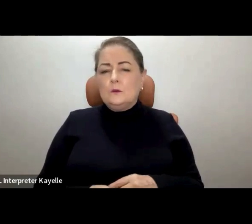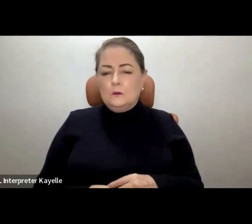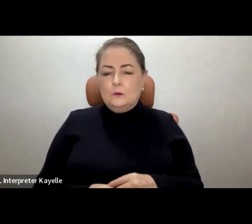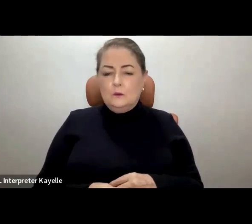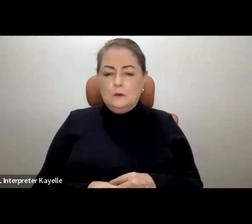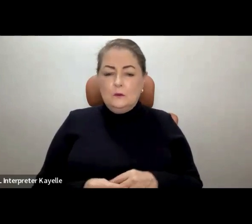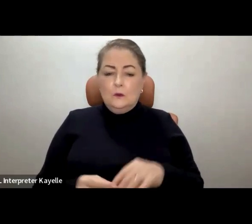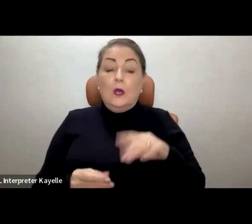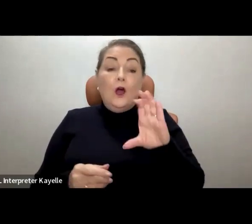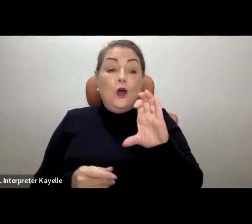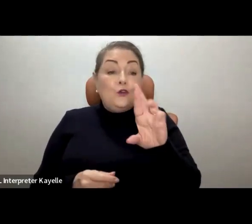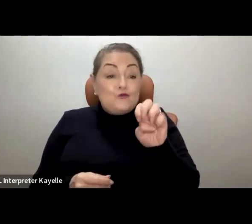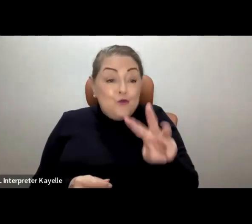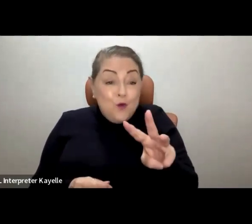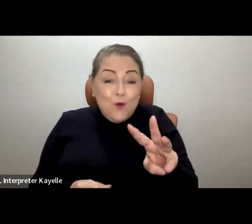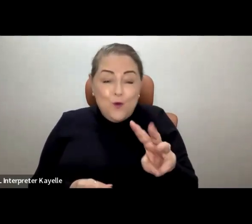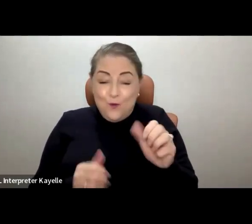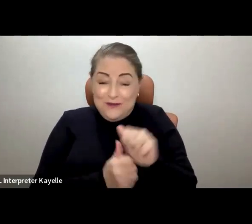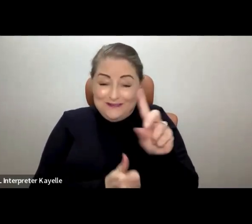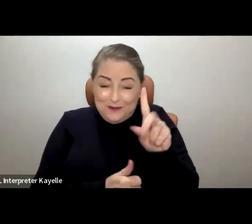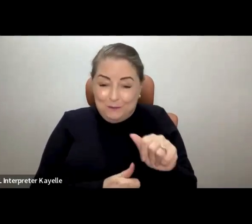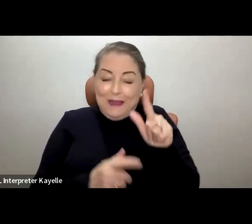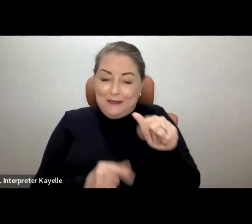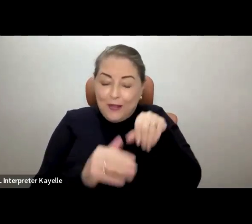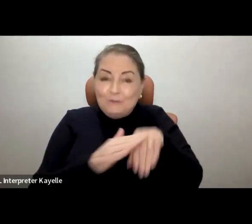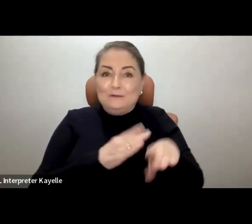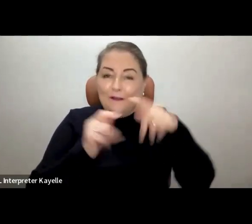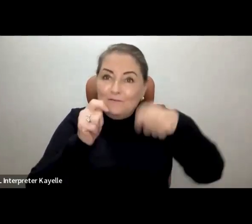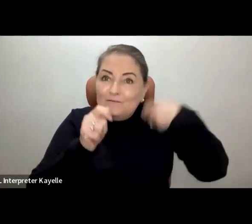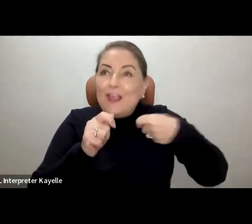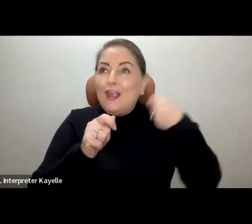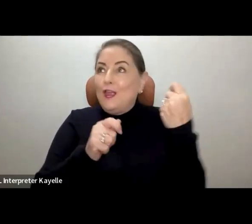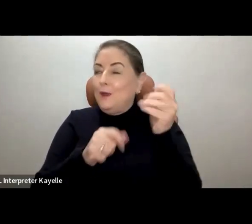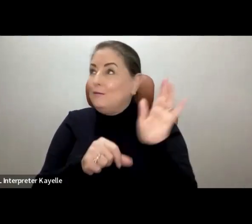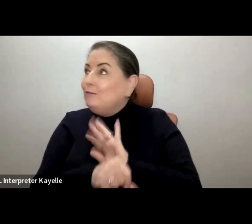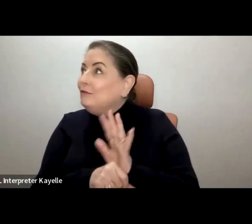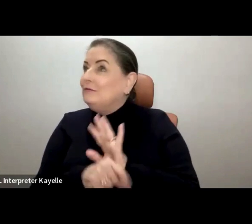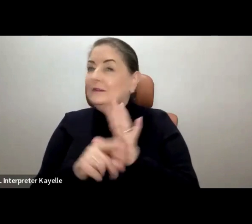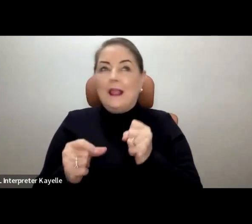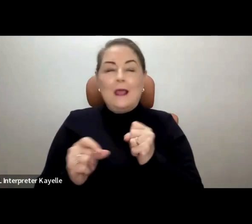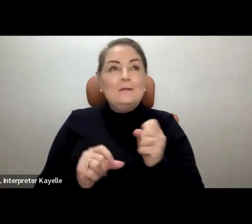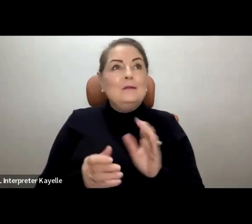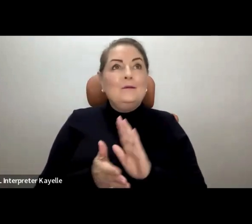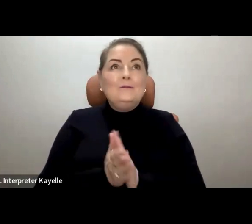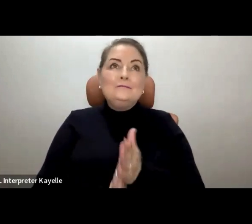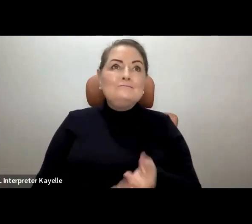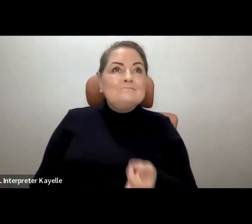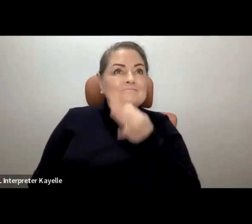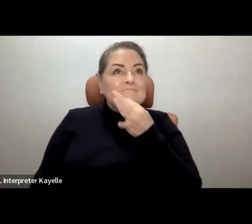can get their foot in the door and actually have a career in film and learn to master the art. And that's crucial for us,